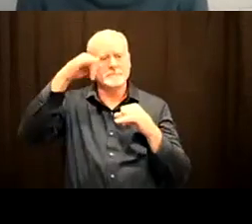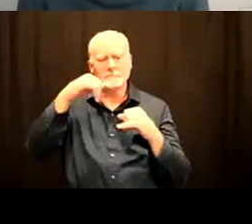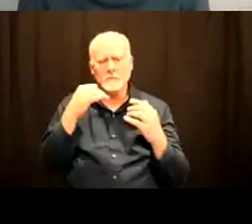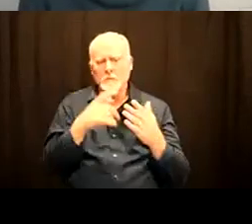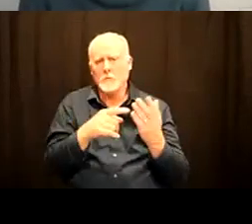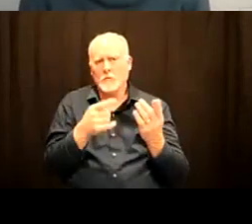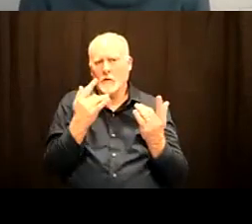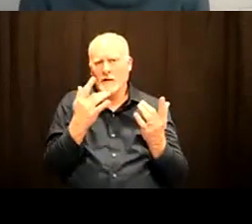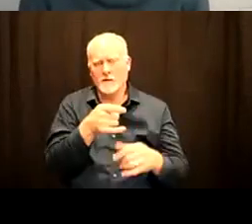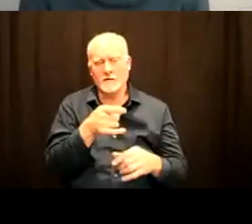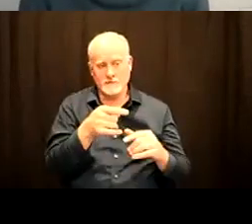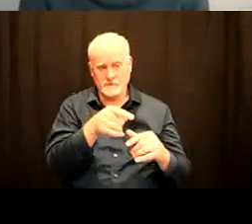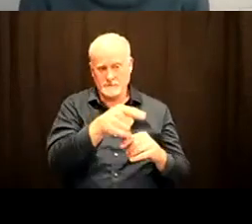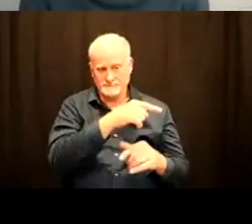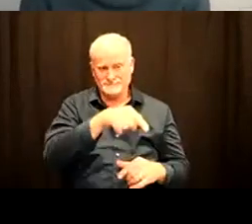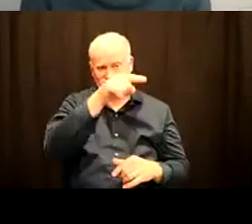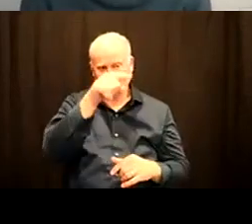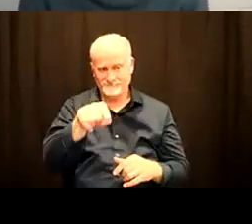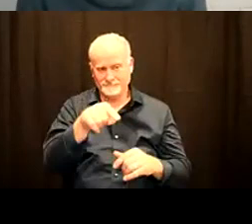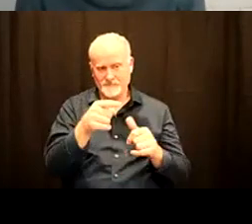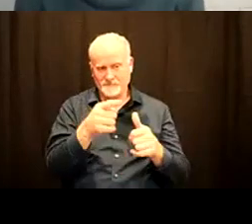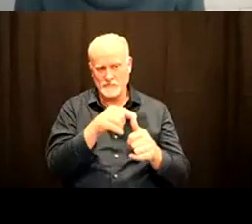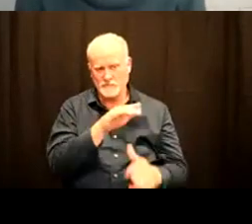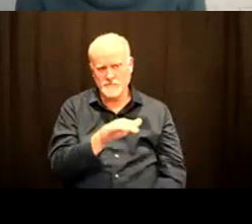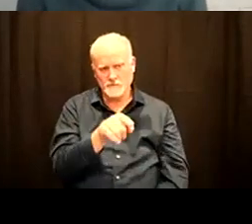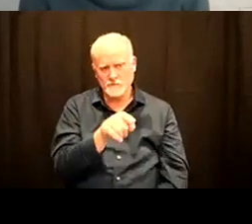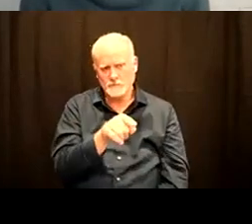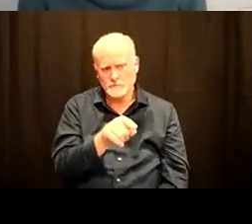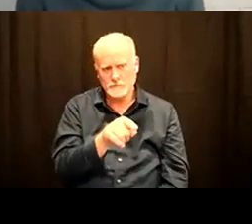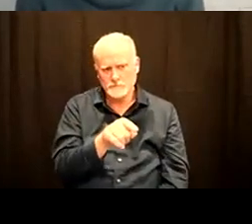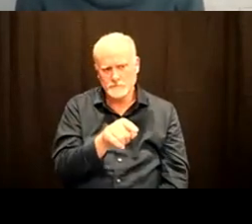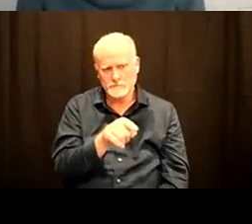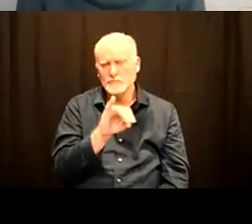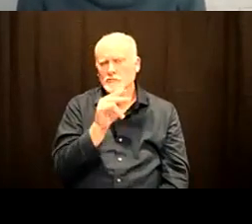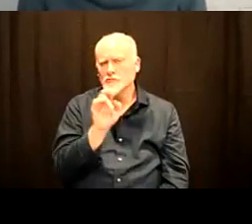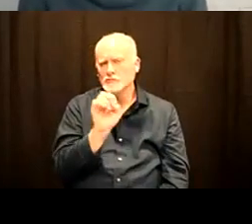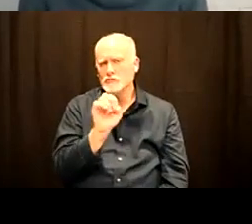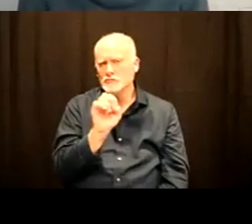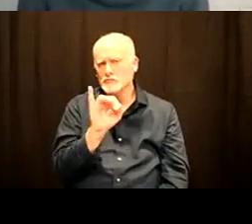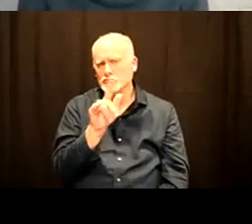the first big peak that you see occurs right around uh the end of june early july this was